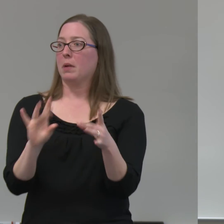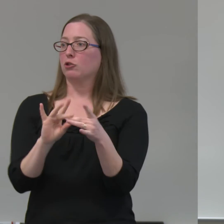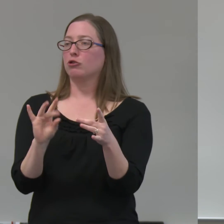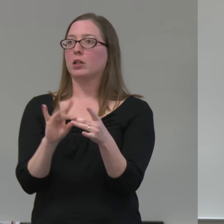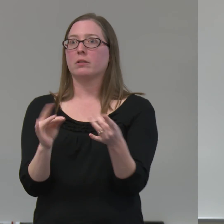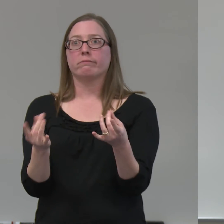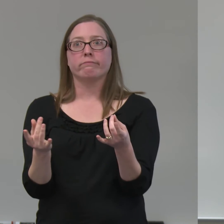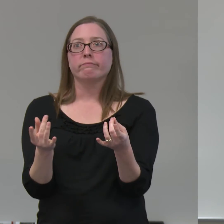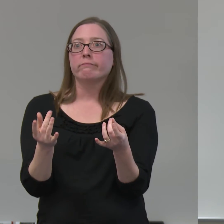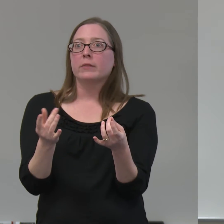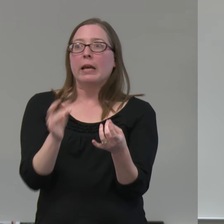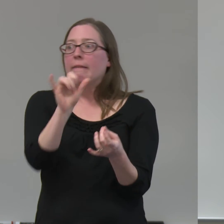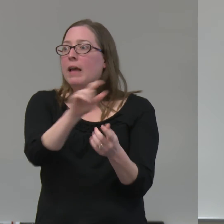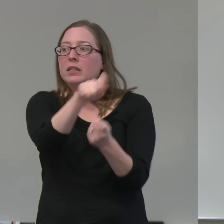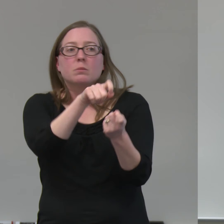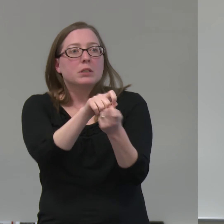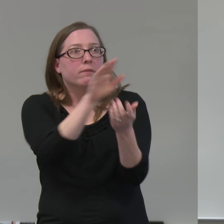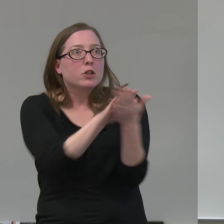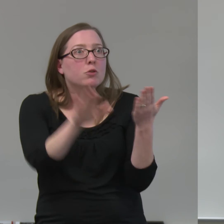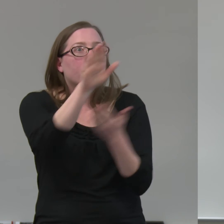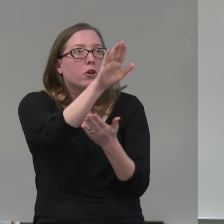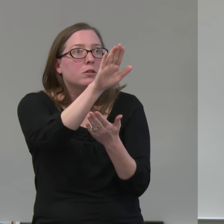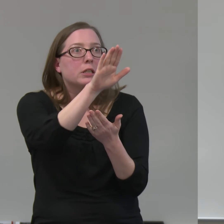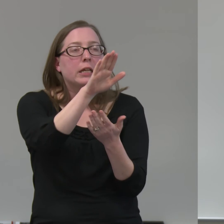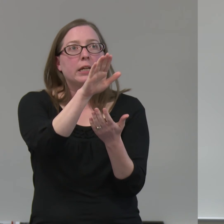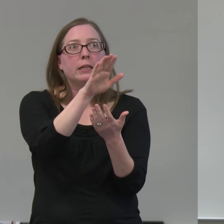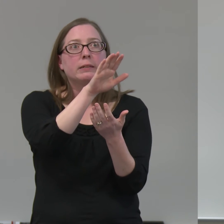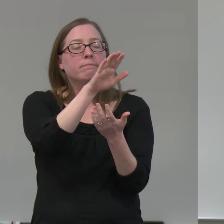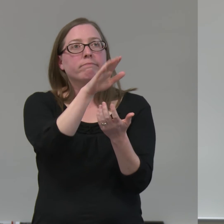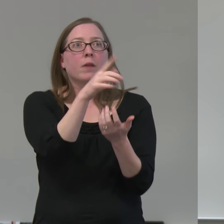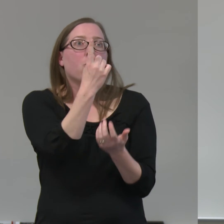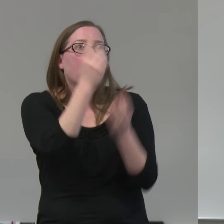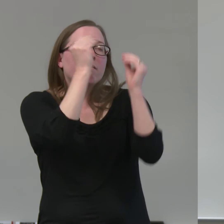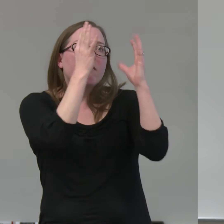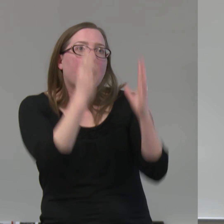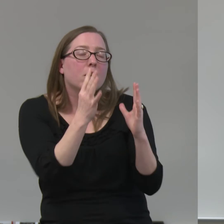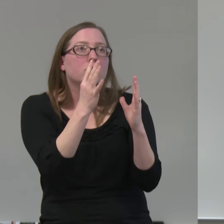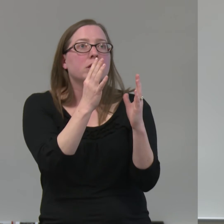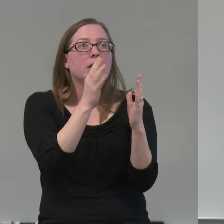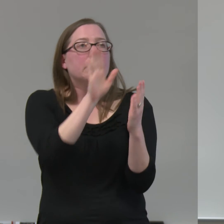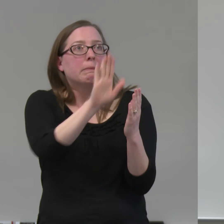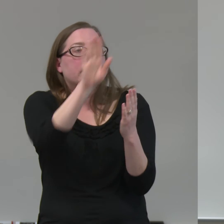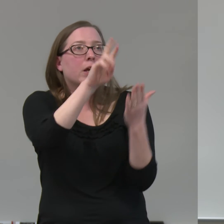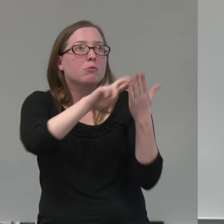whose research you're particularly interested in or a particular reason why you're interested